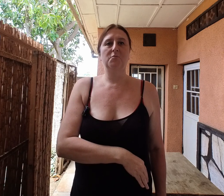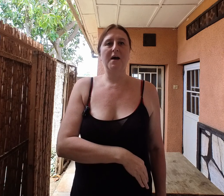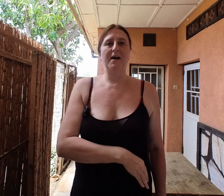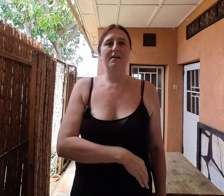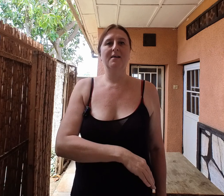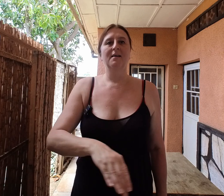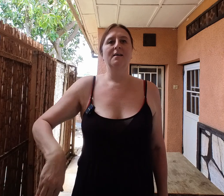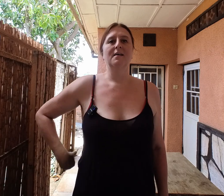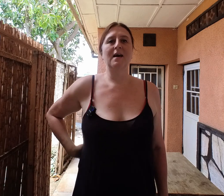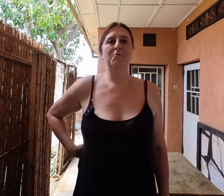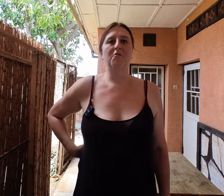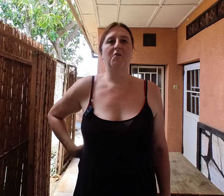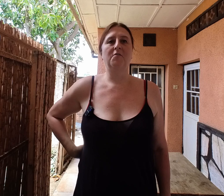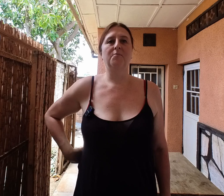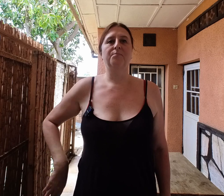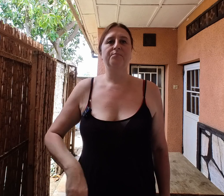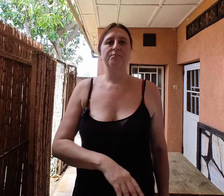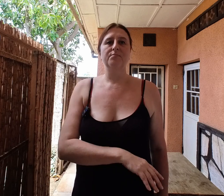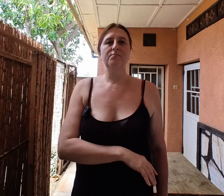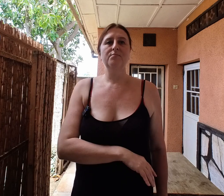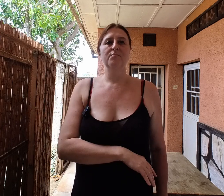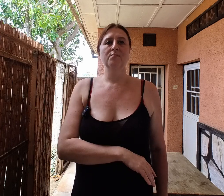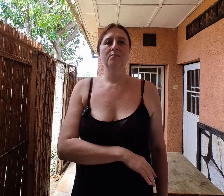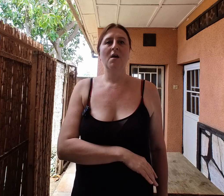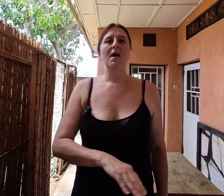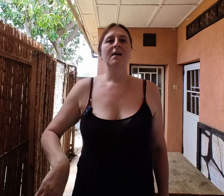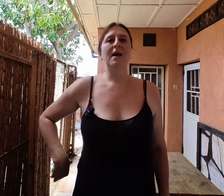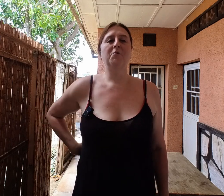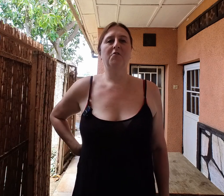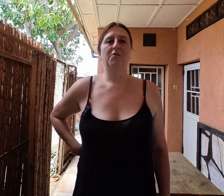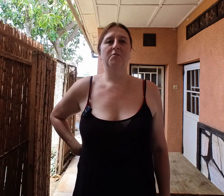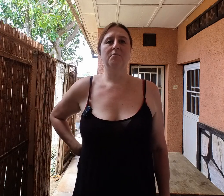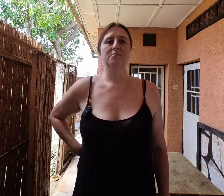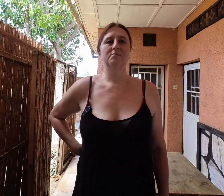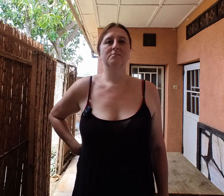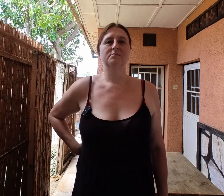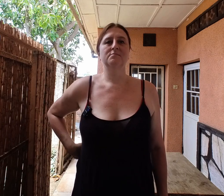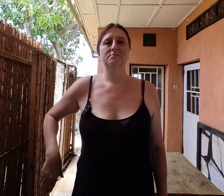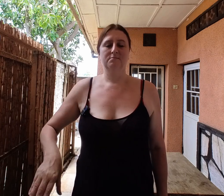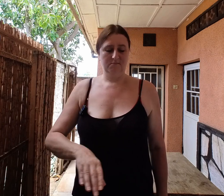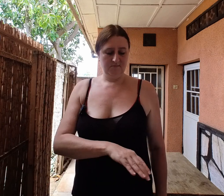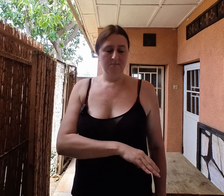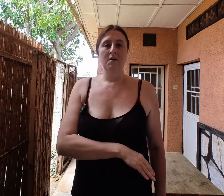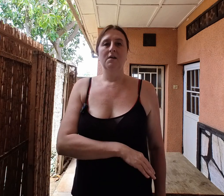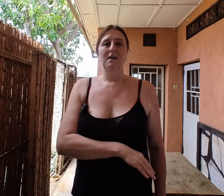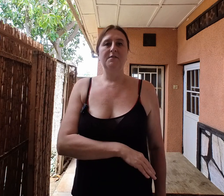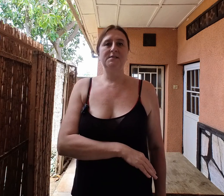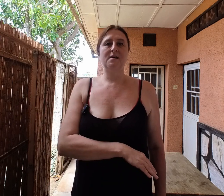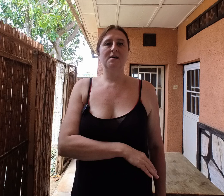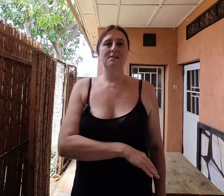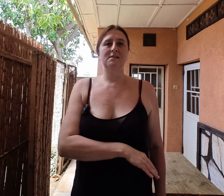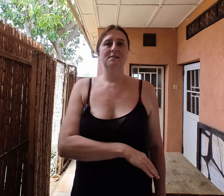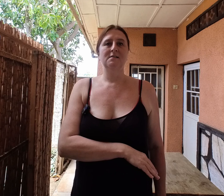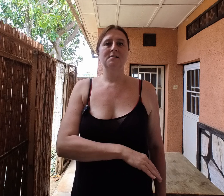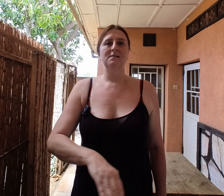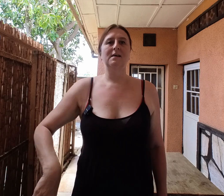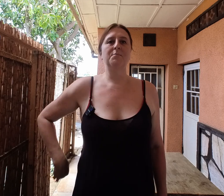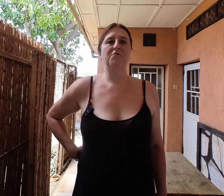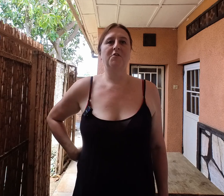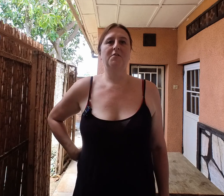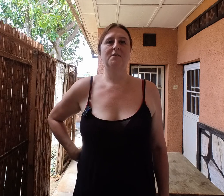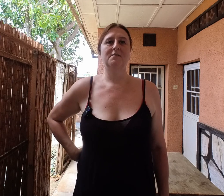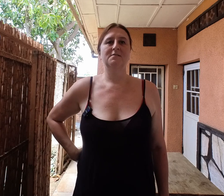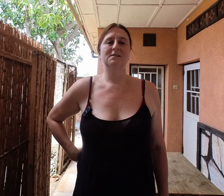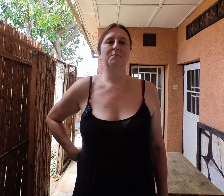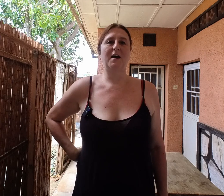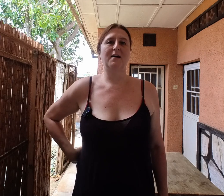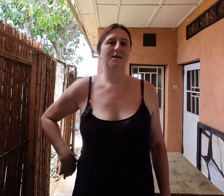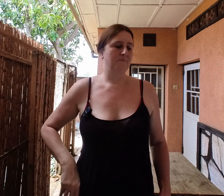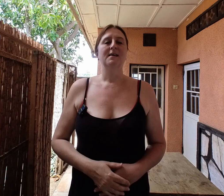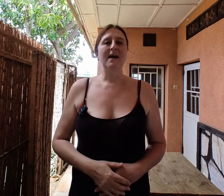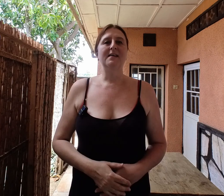to your back. Cameroon. Cameroon. Left side, Cameroon, to the back.